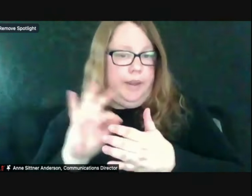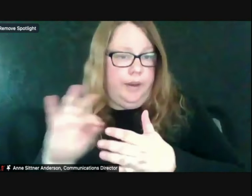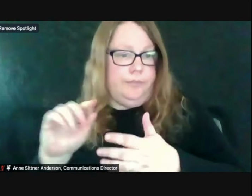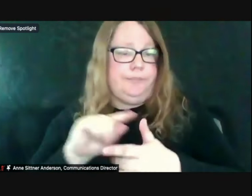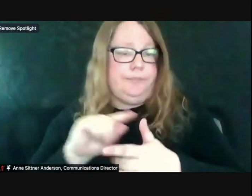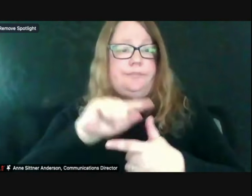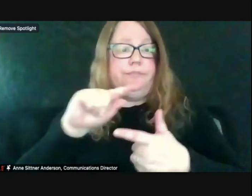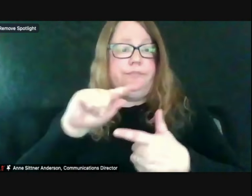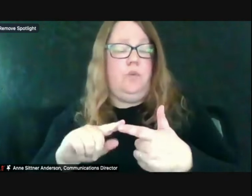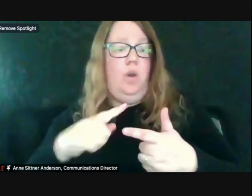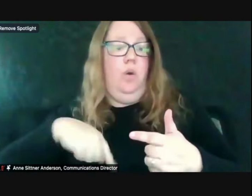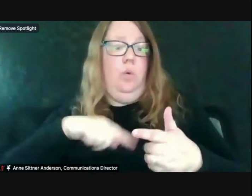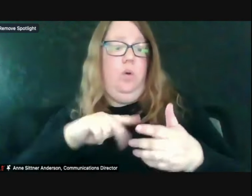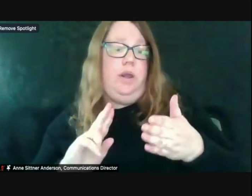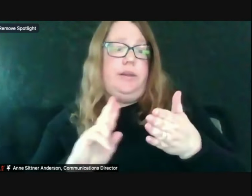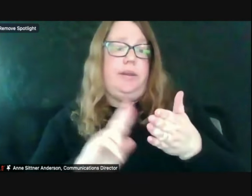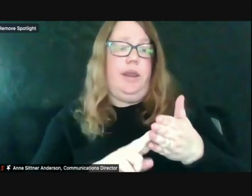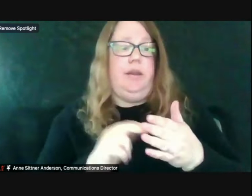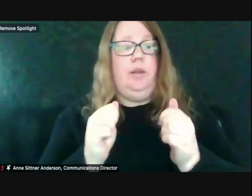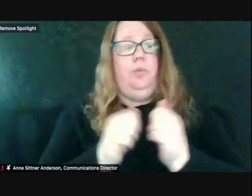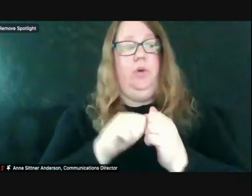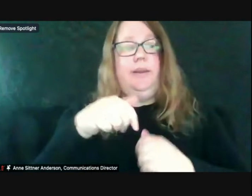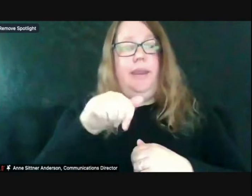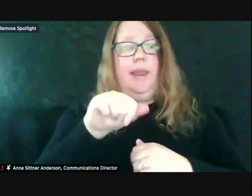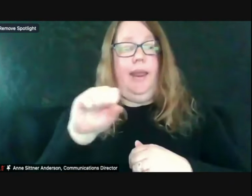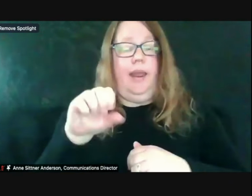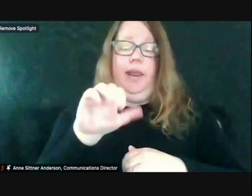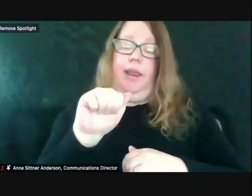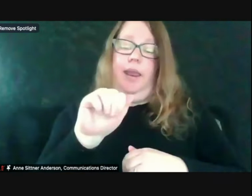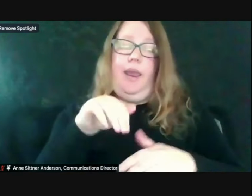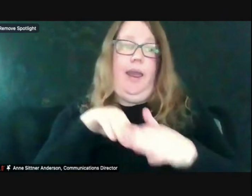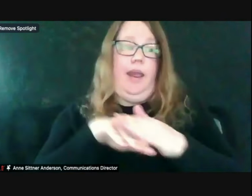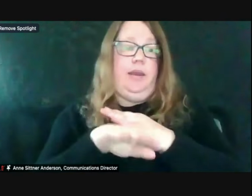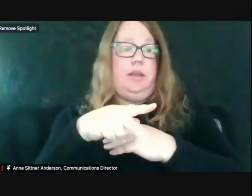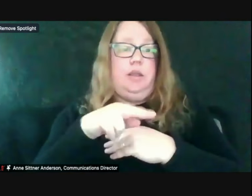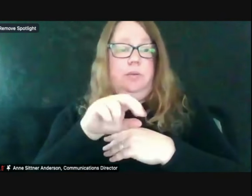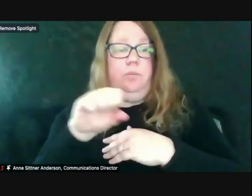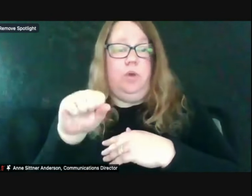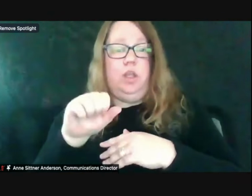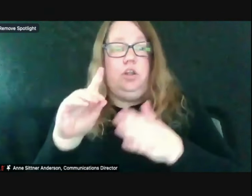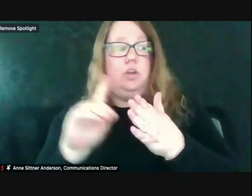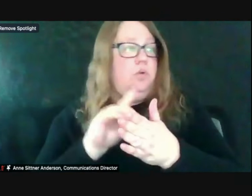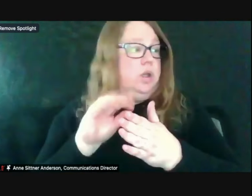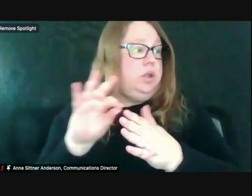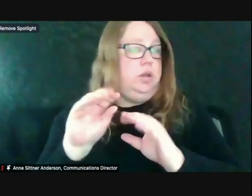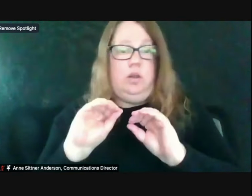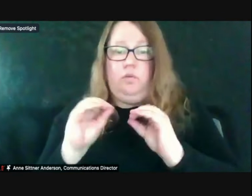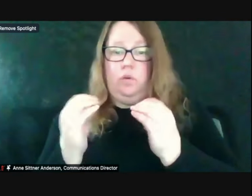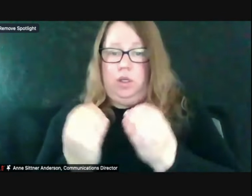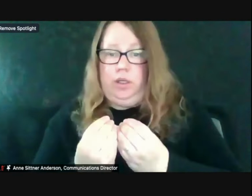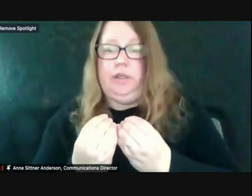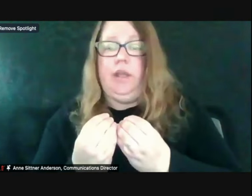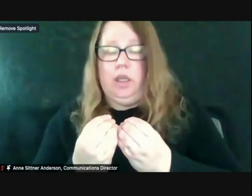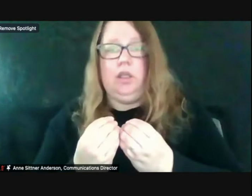Secondly, we signed up with Access Press' Directory of Organizations.